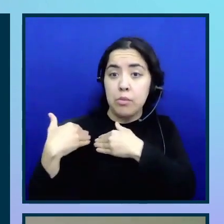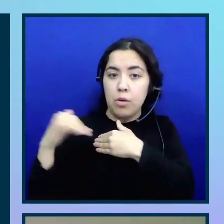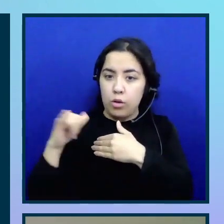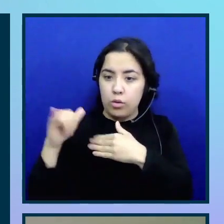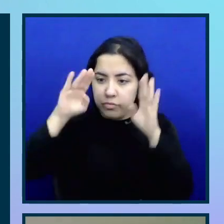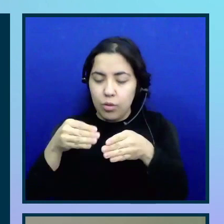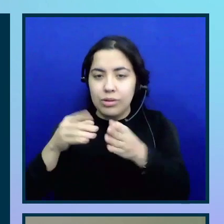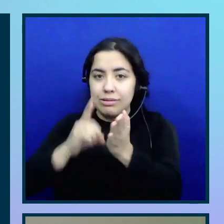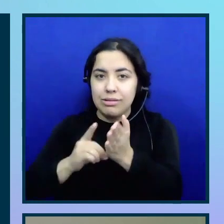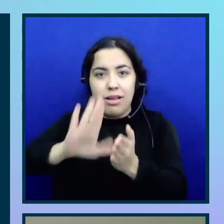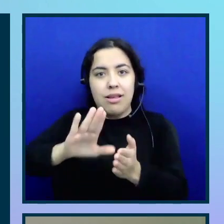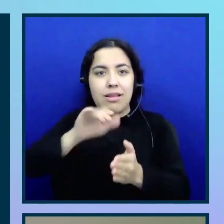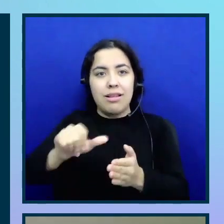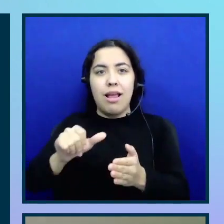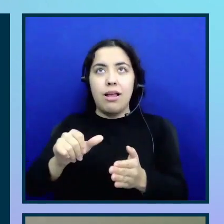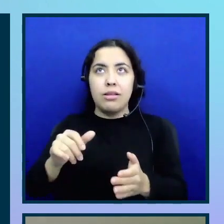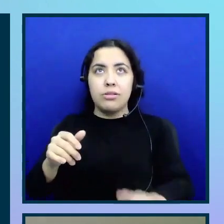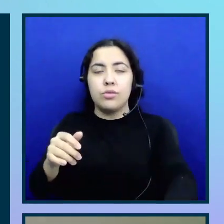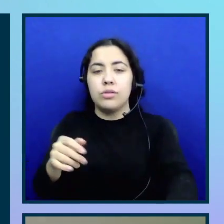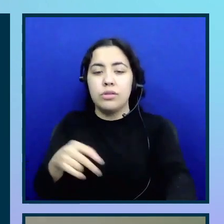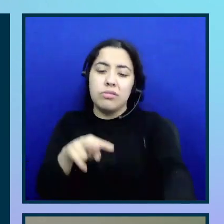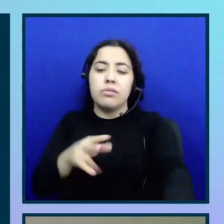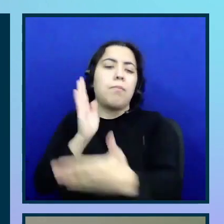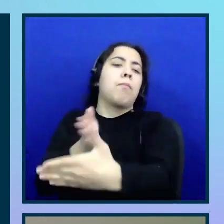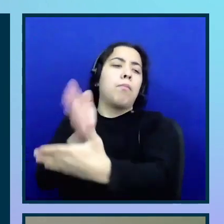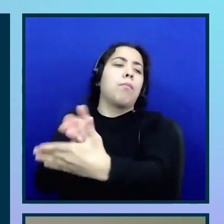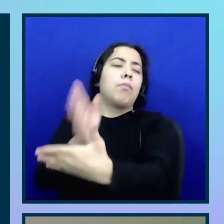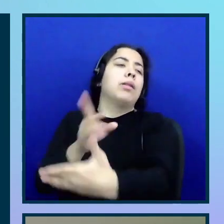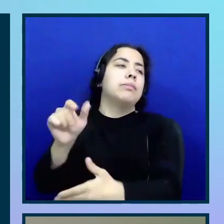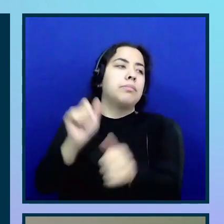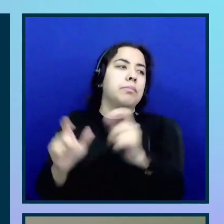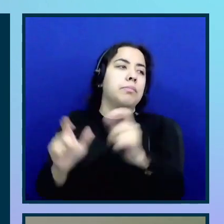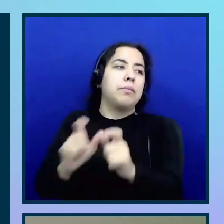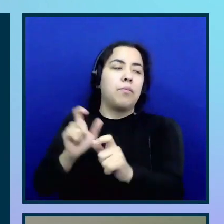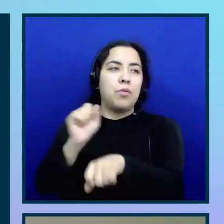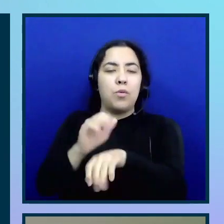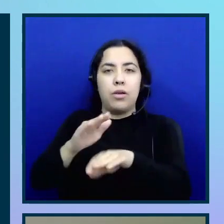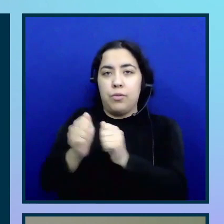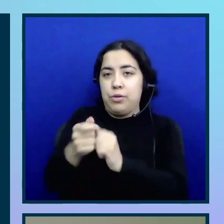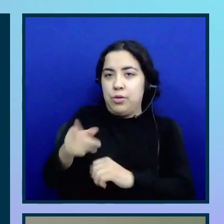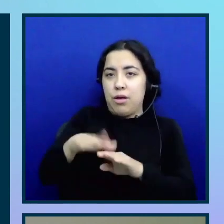not just bothering disabled people who work with you, who work on other things, 'cause that's not cool.